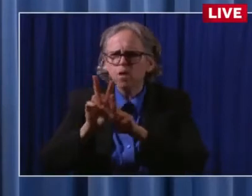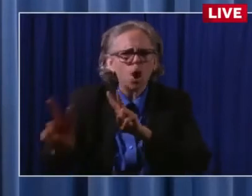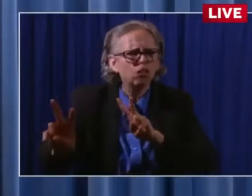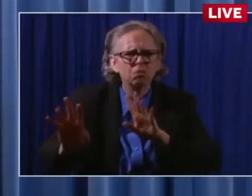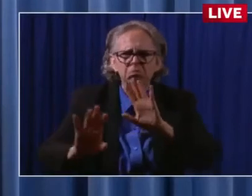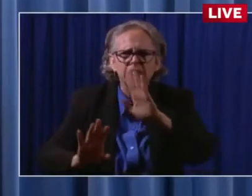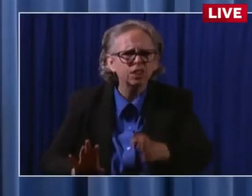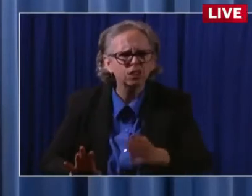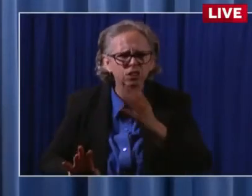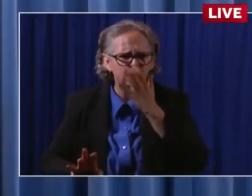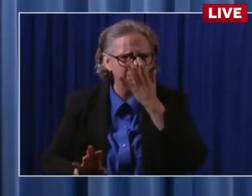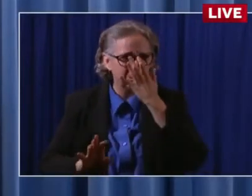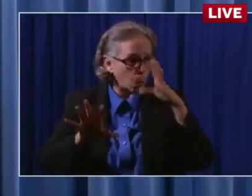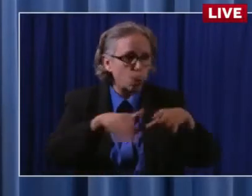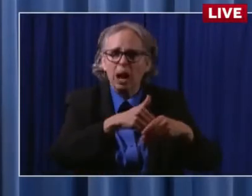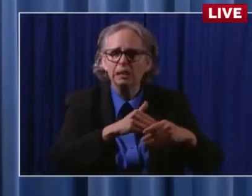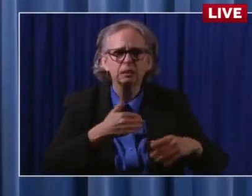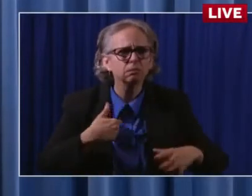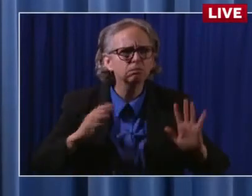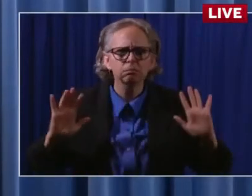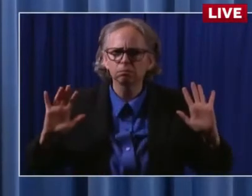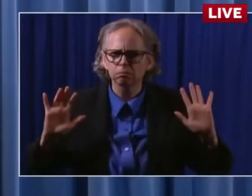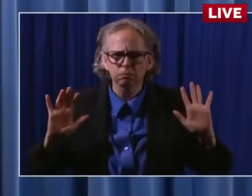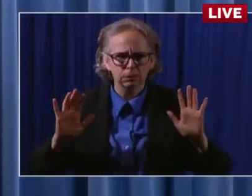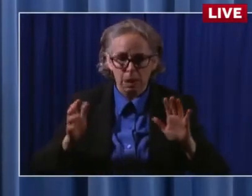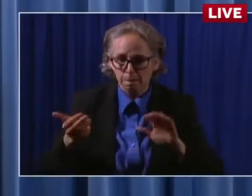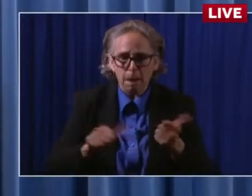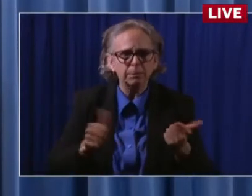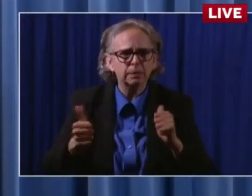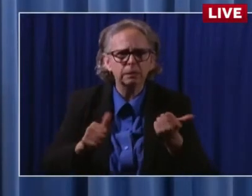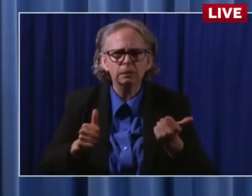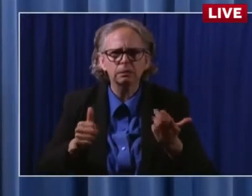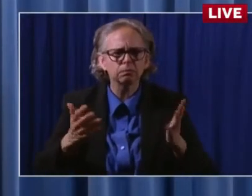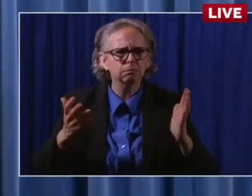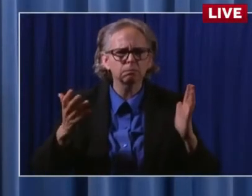WE HAVE NOT REGULATED IN ANY WAY FUNERALS.